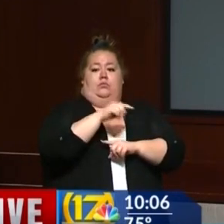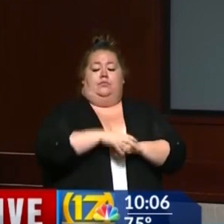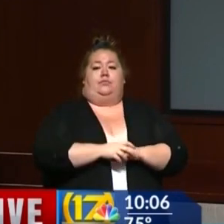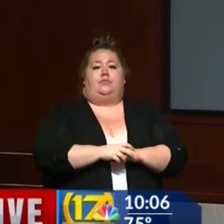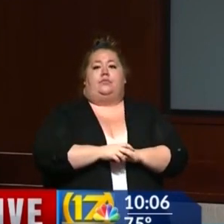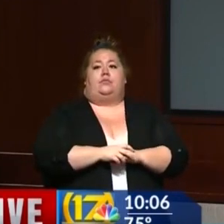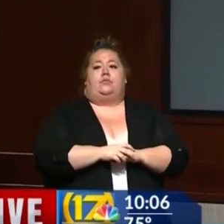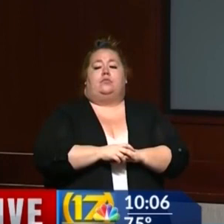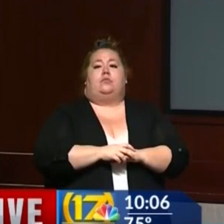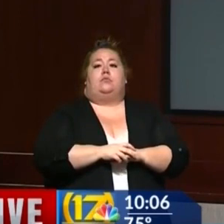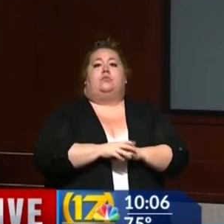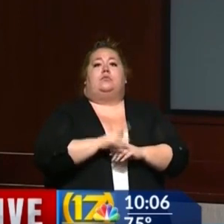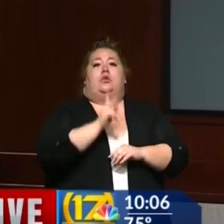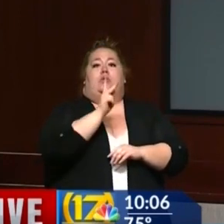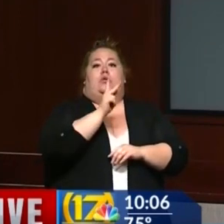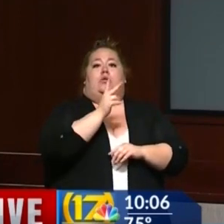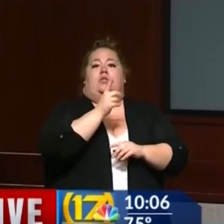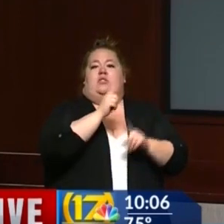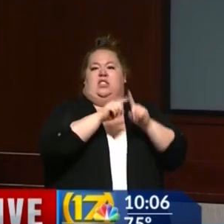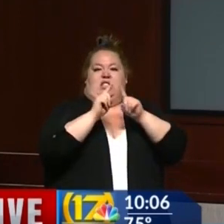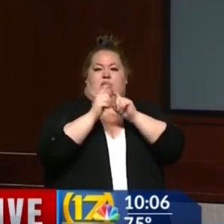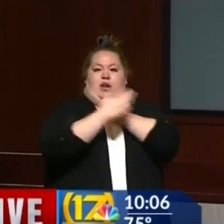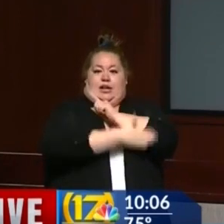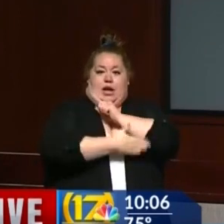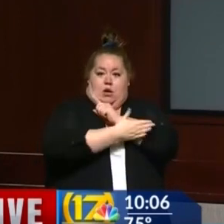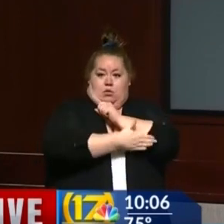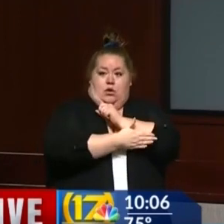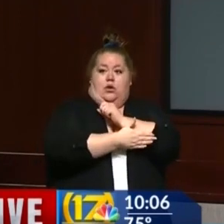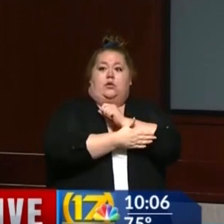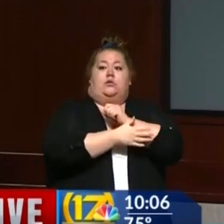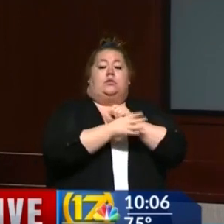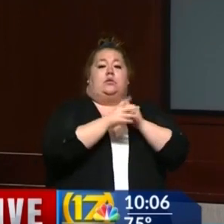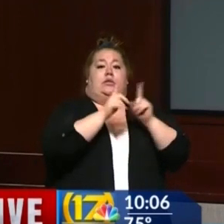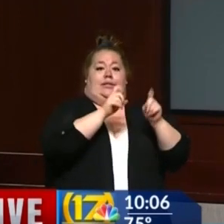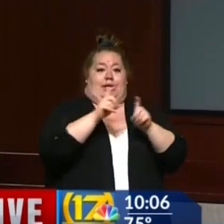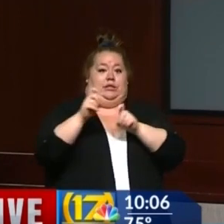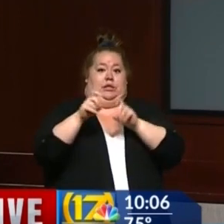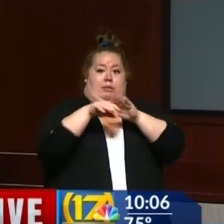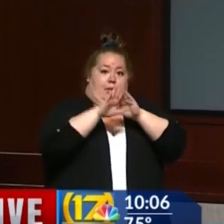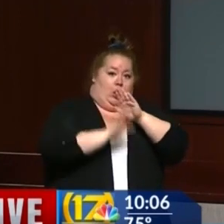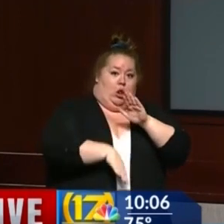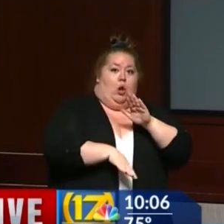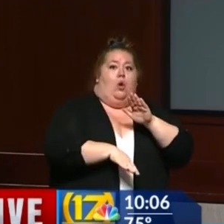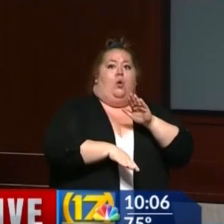APPLY AND THEY DID APPLY BEGINNING TUESDAY FOR COUNTIES